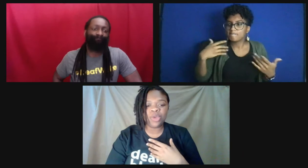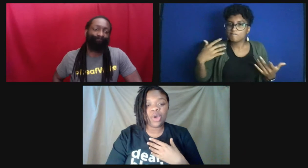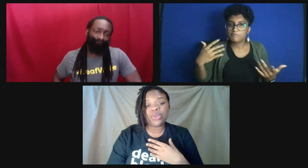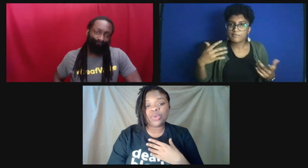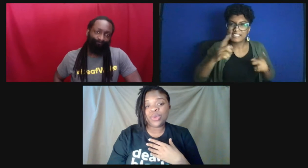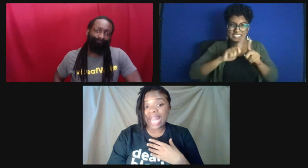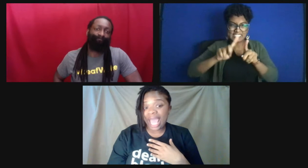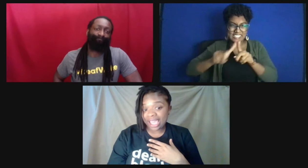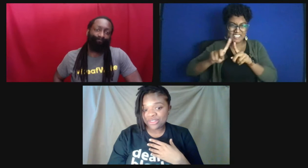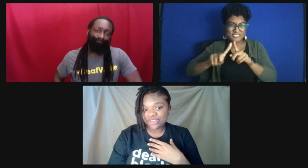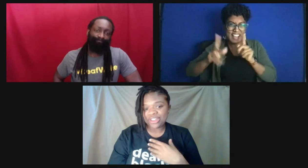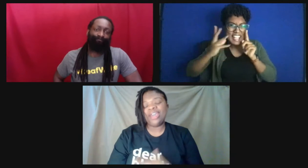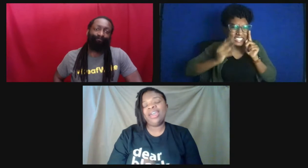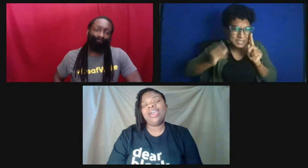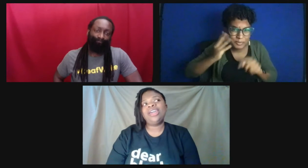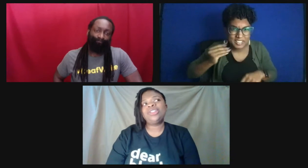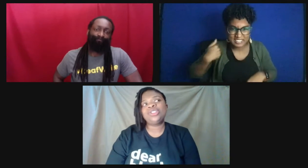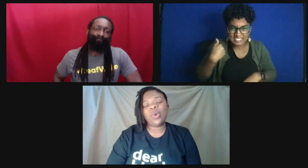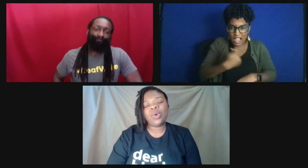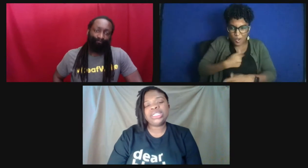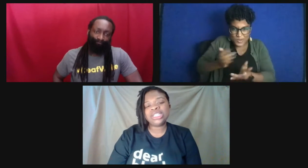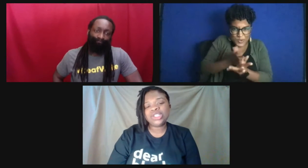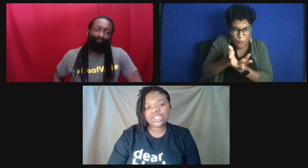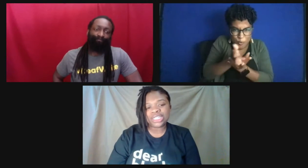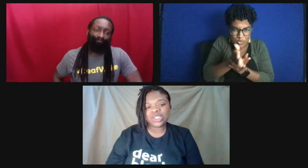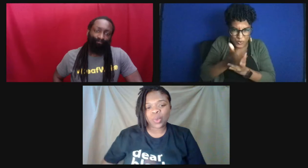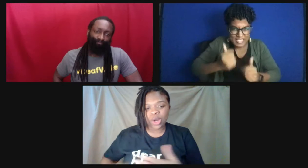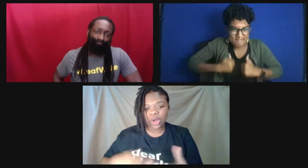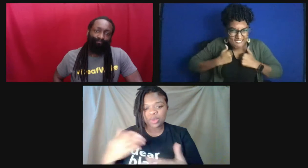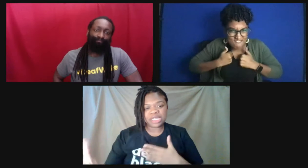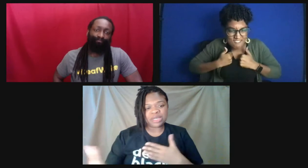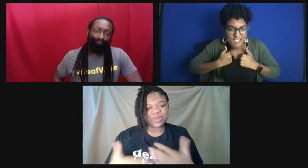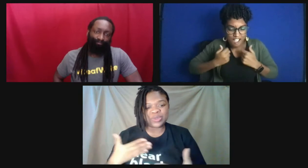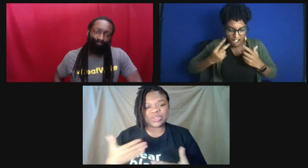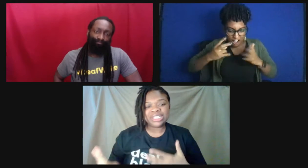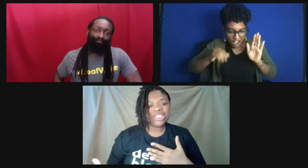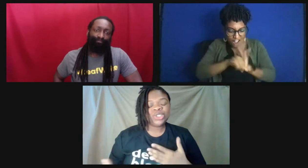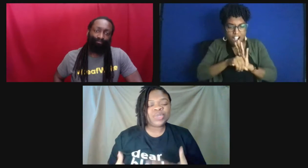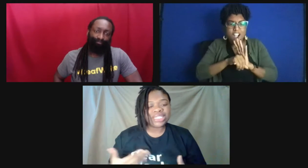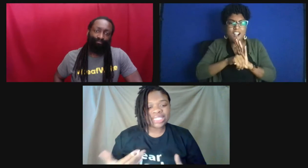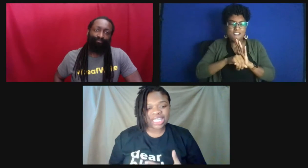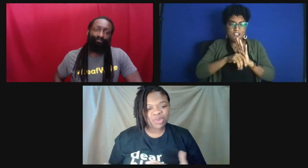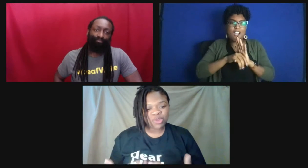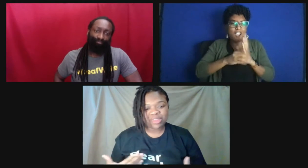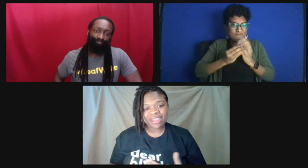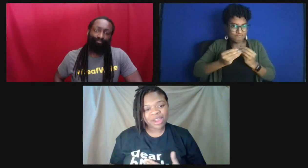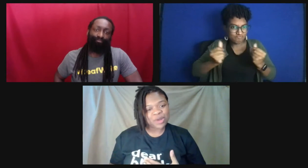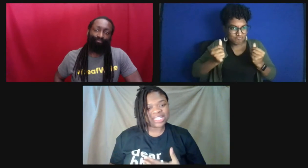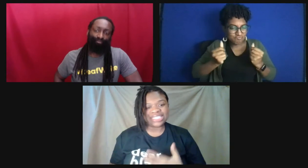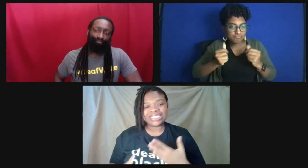that we go through in life and so it's interesting to work with people doing the dance movement therapy